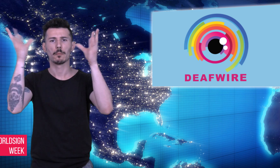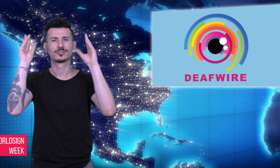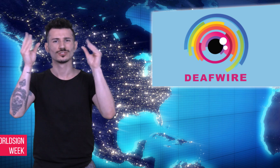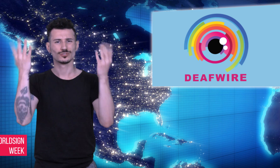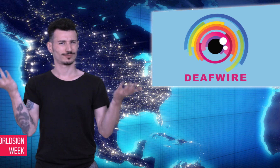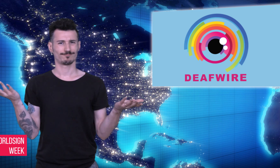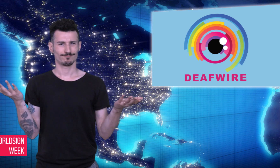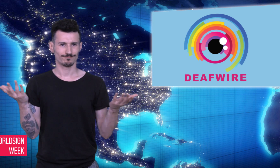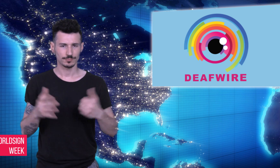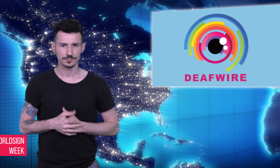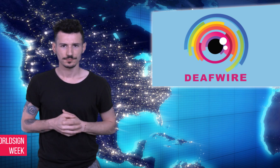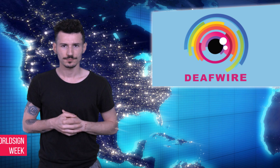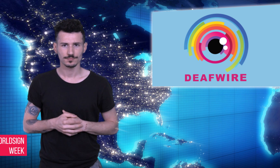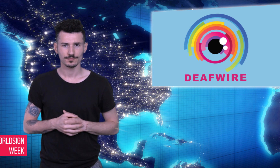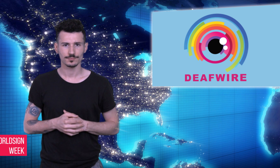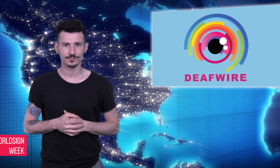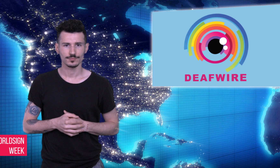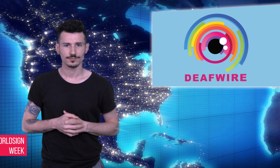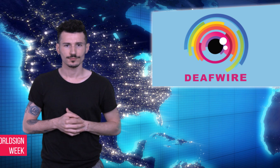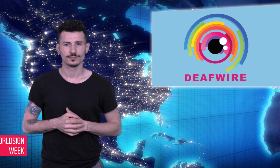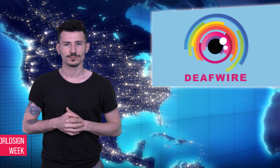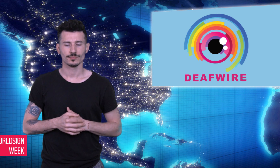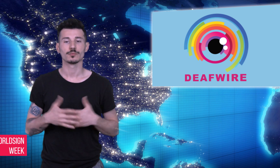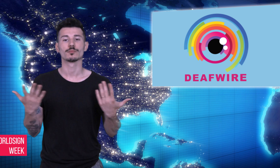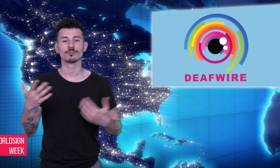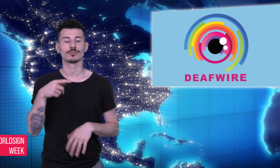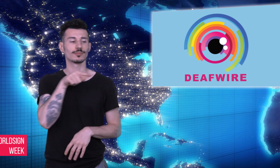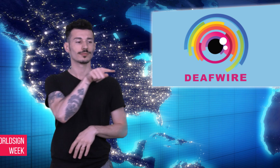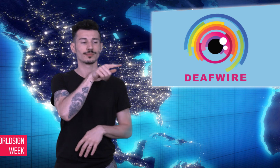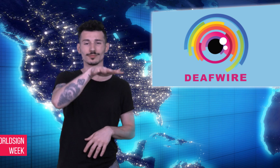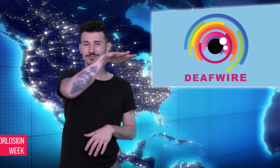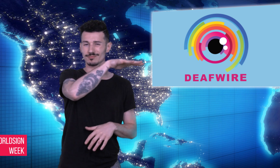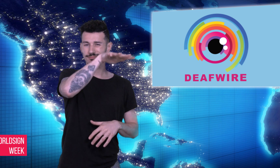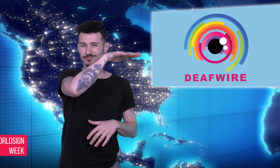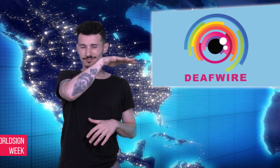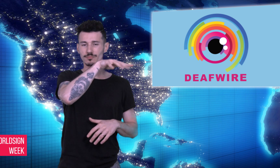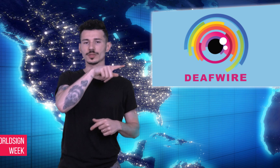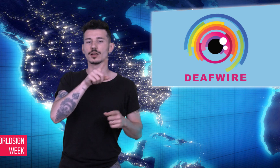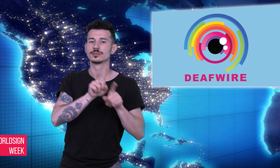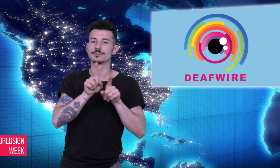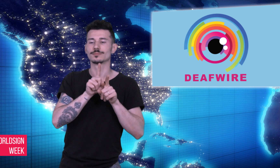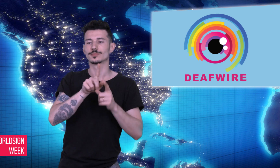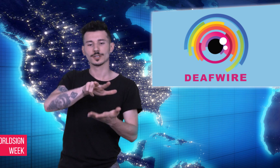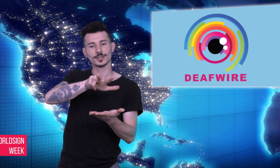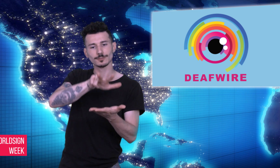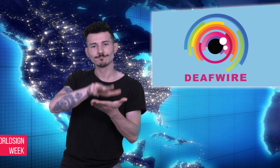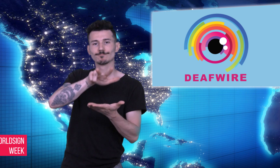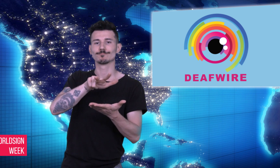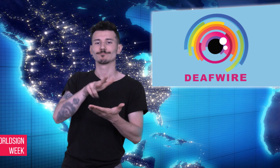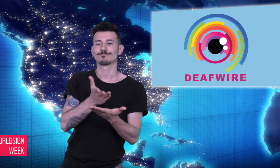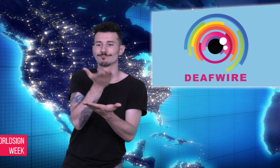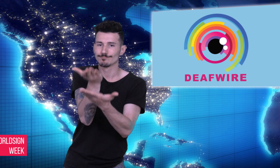Only one consultation was held with the public. A petition signed by over